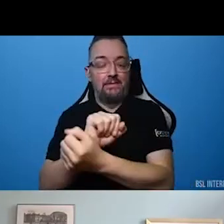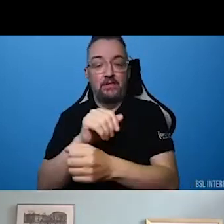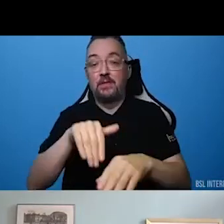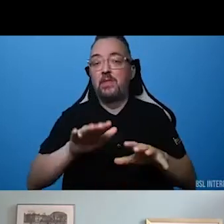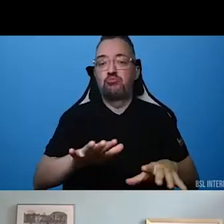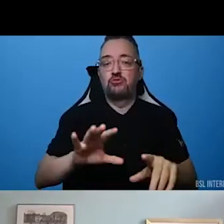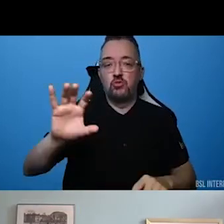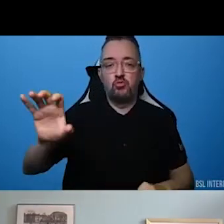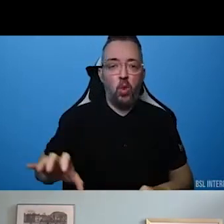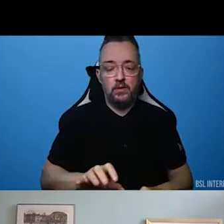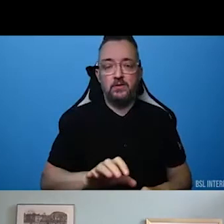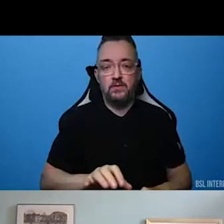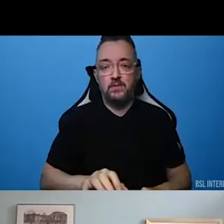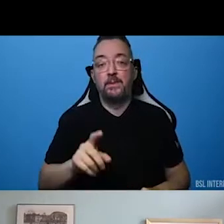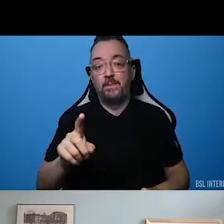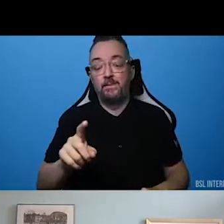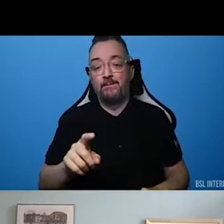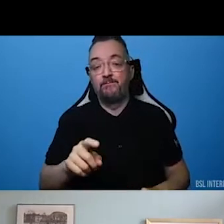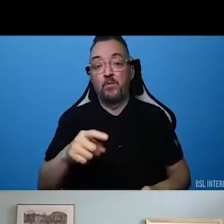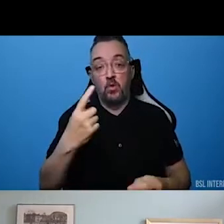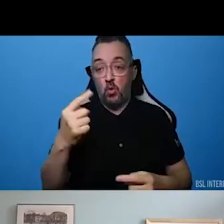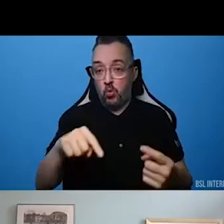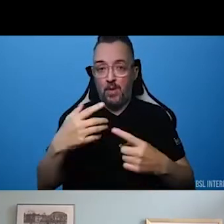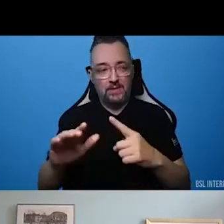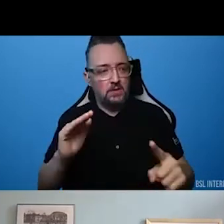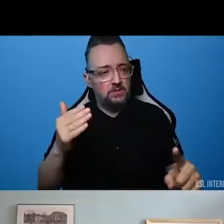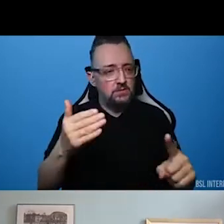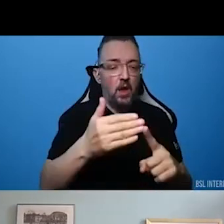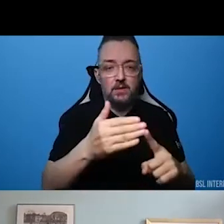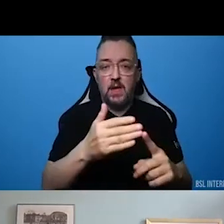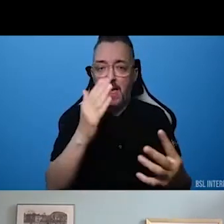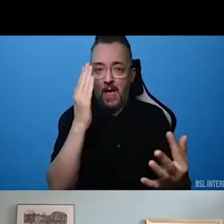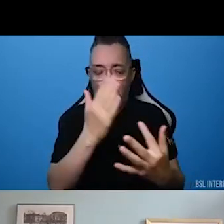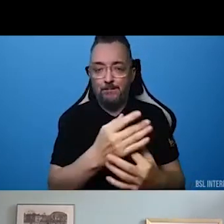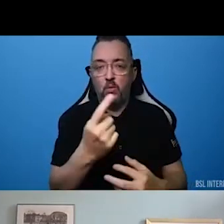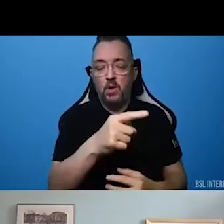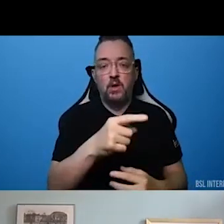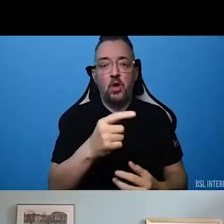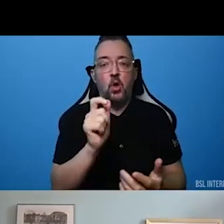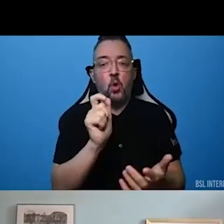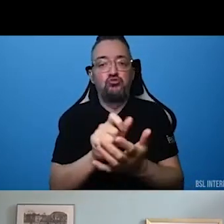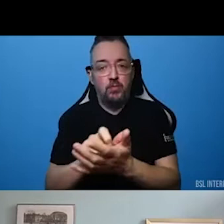Now interestingly the abolitionists targeted their campaign directly at consumers and in particular